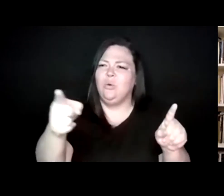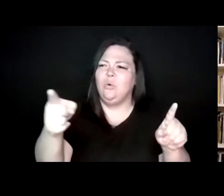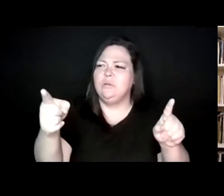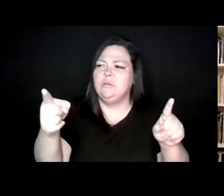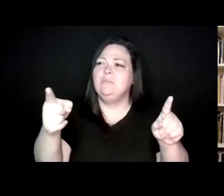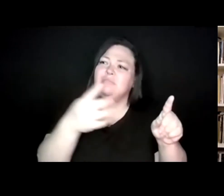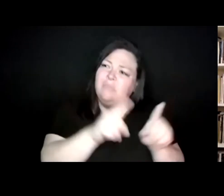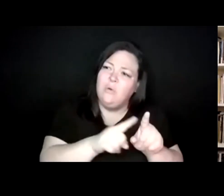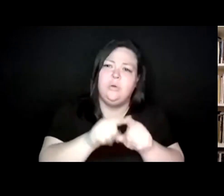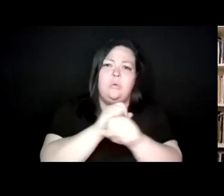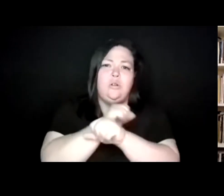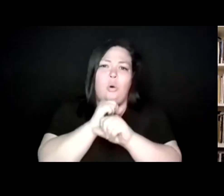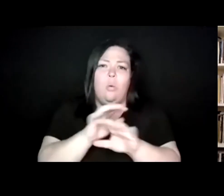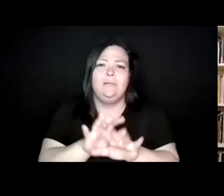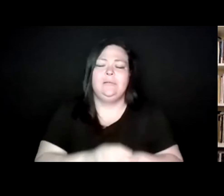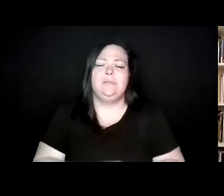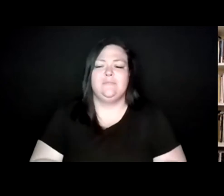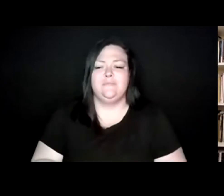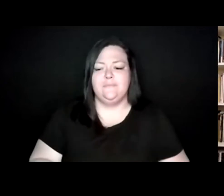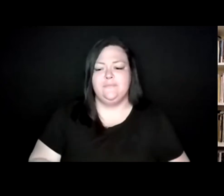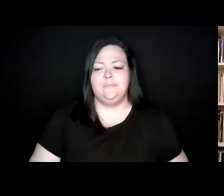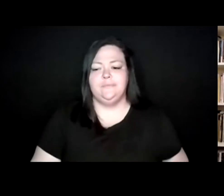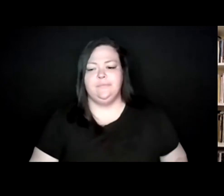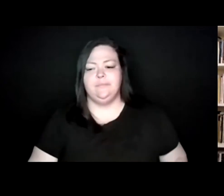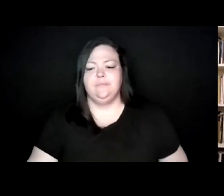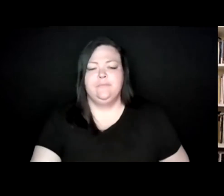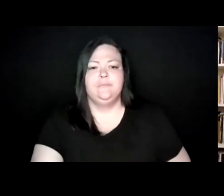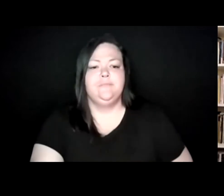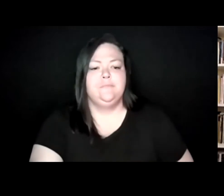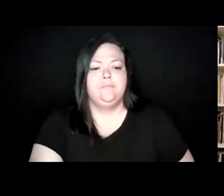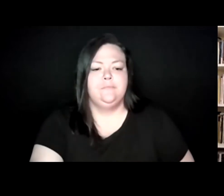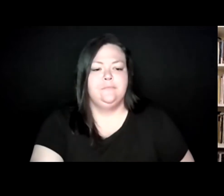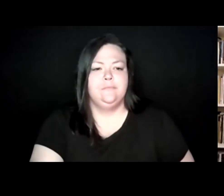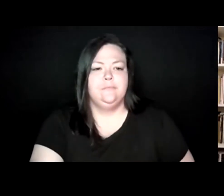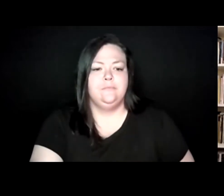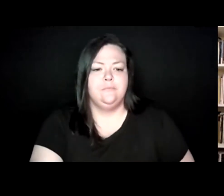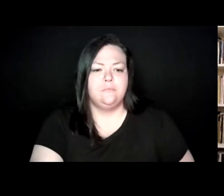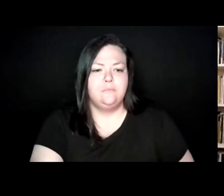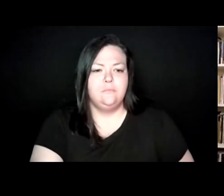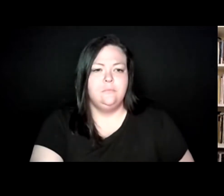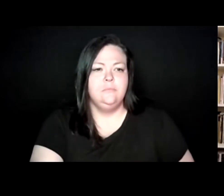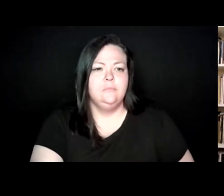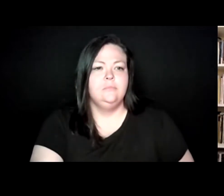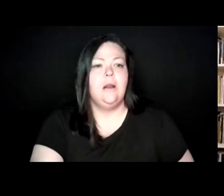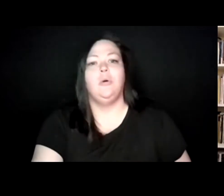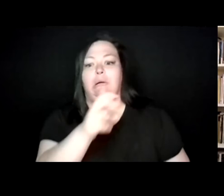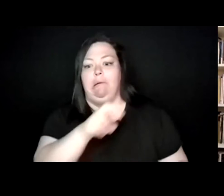I'm going to, uh, swerve over to, um, reading from my new book, "Oh You Robot Saints" and